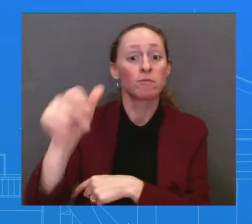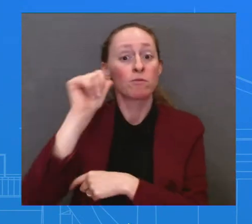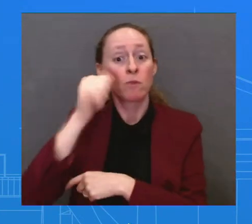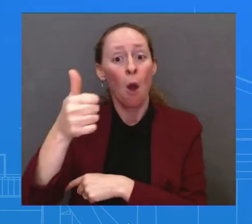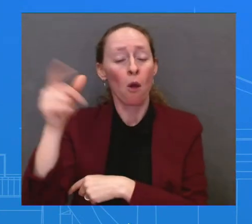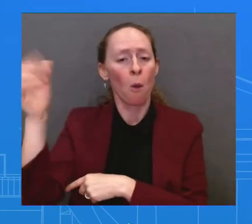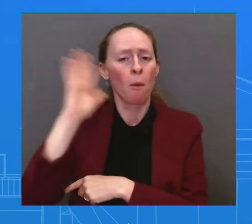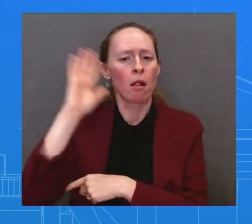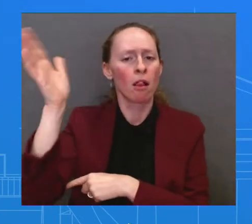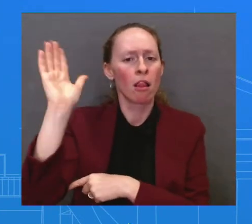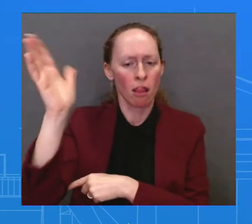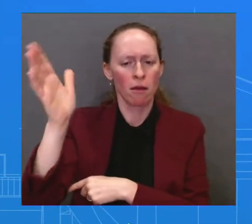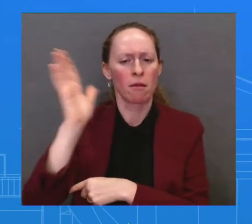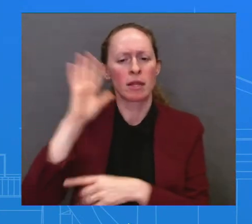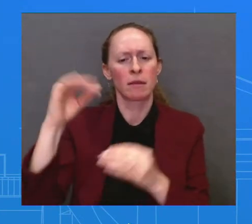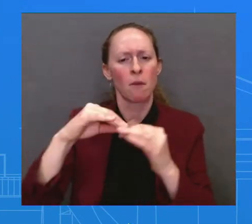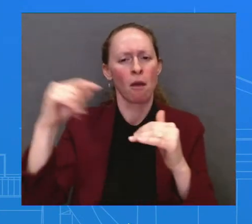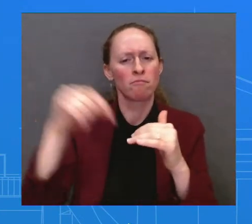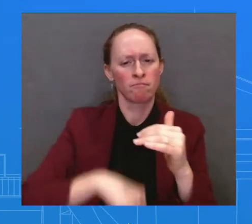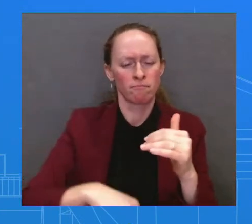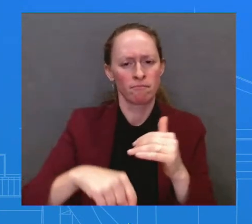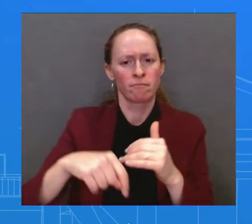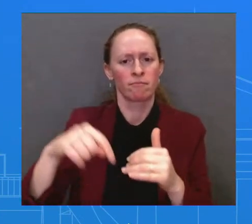and we'll see you all tomorrow. Thanks, everybody.